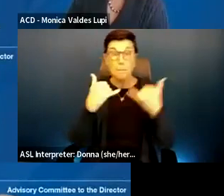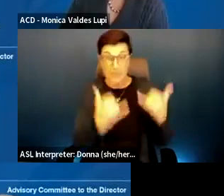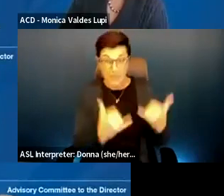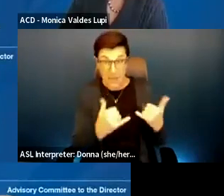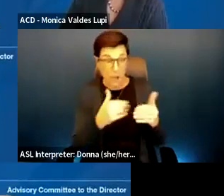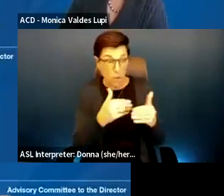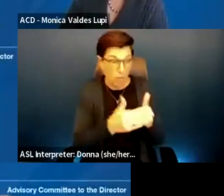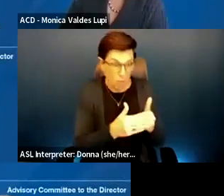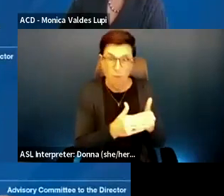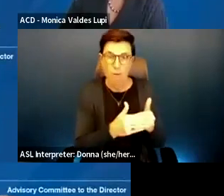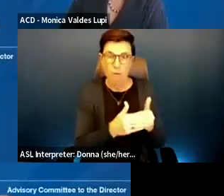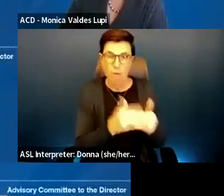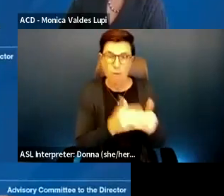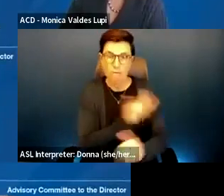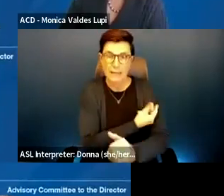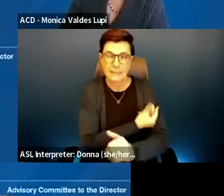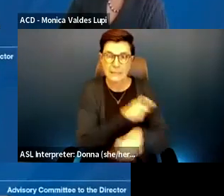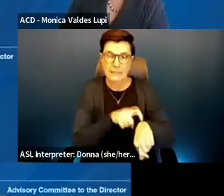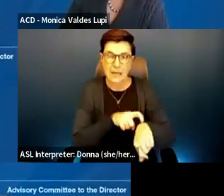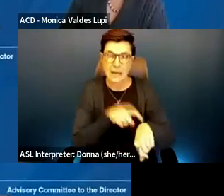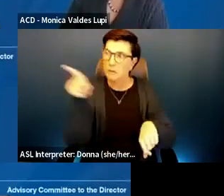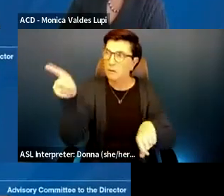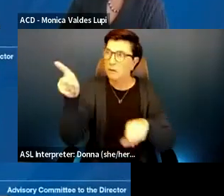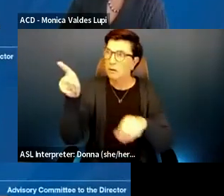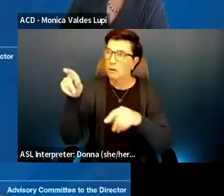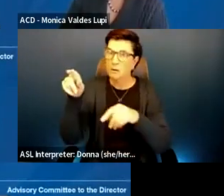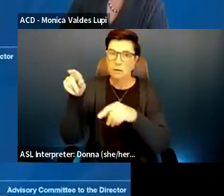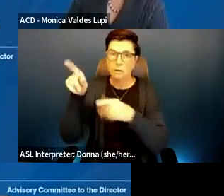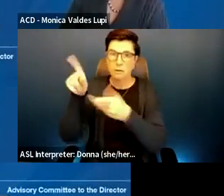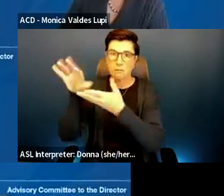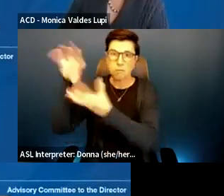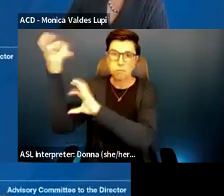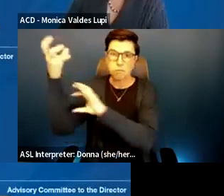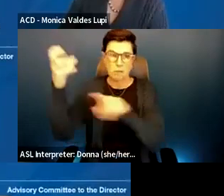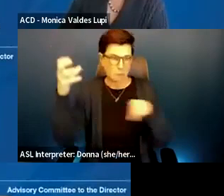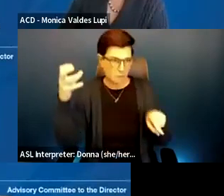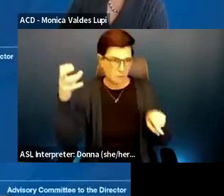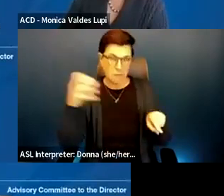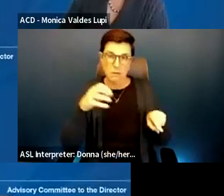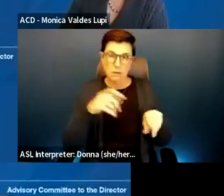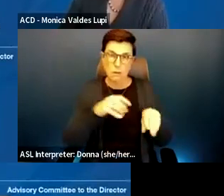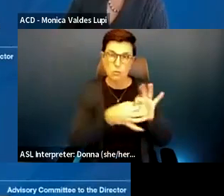And, you know, that may take off, but I'm not certain that we have a role in being able to --